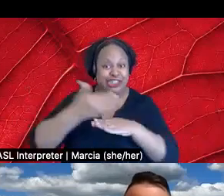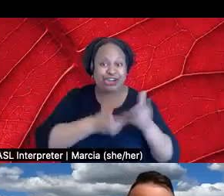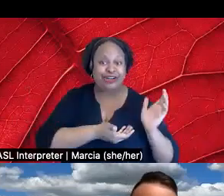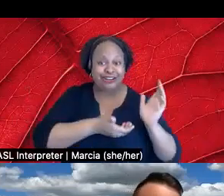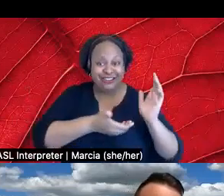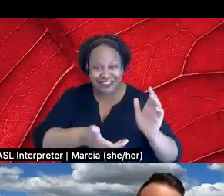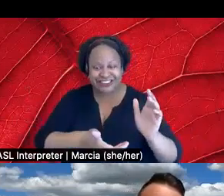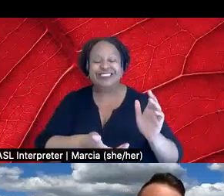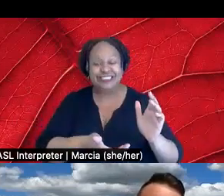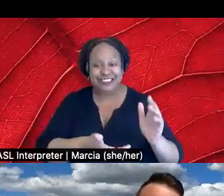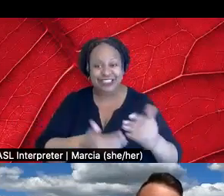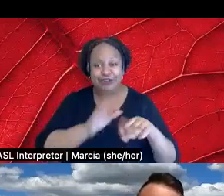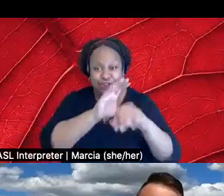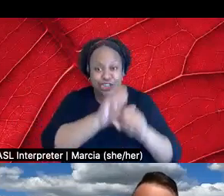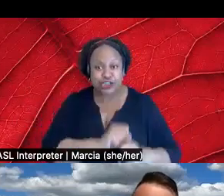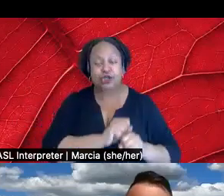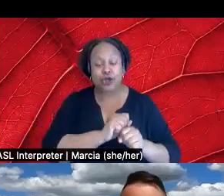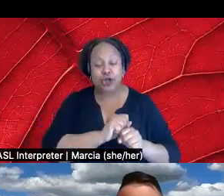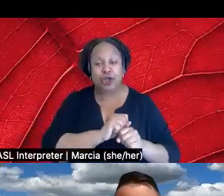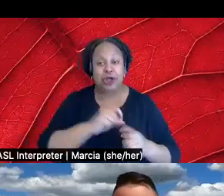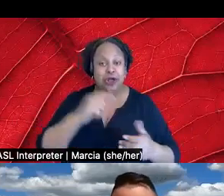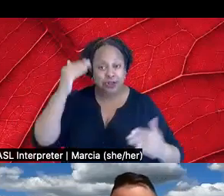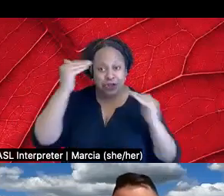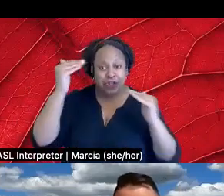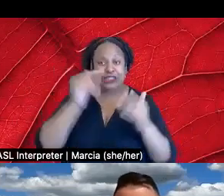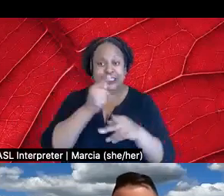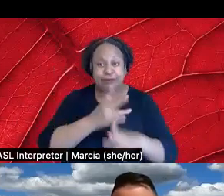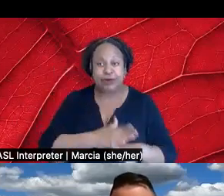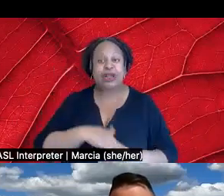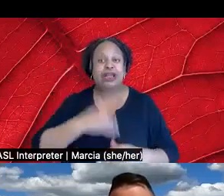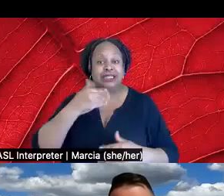keeper and a special note of thanks to Michael White as well at U of T First